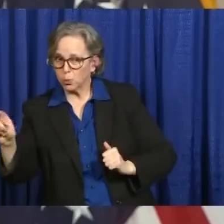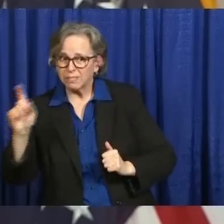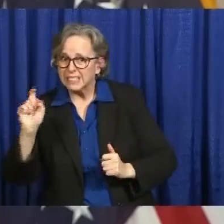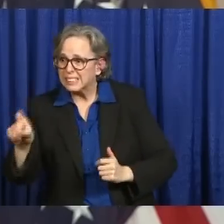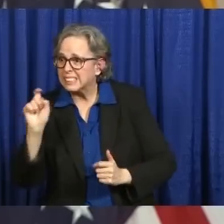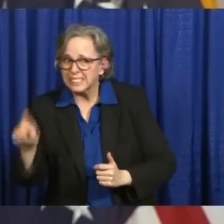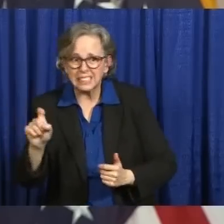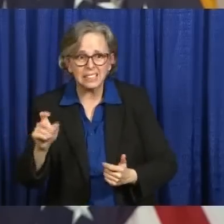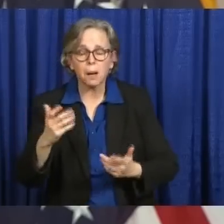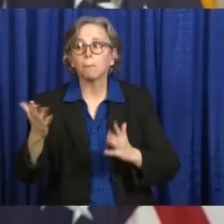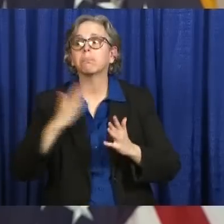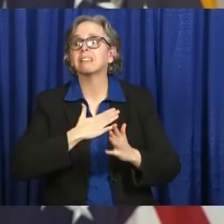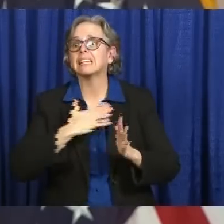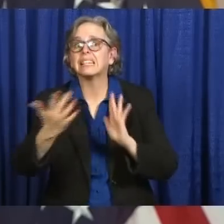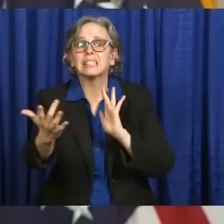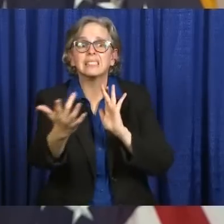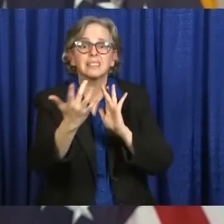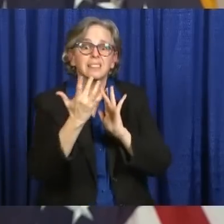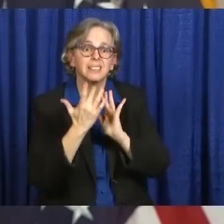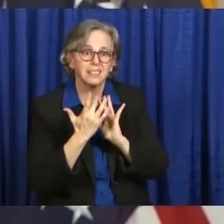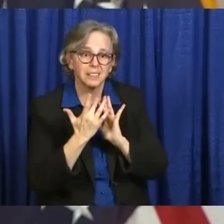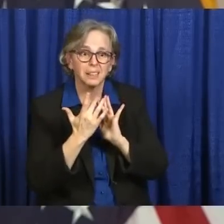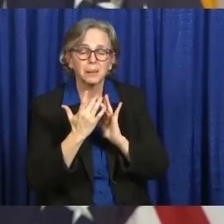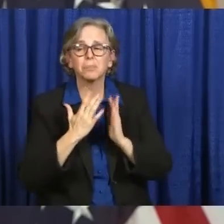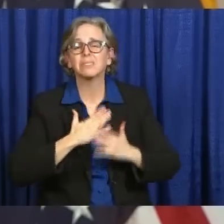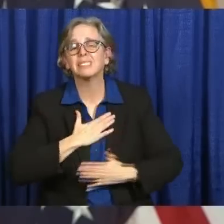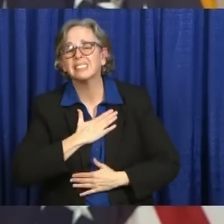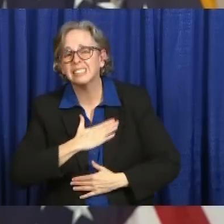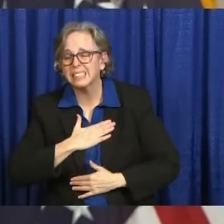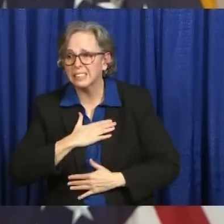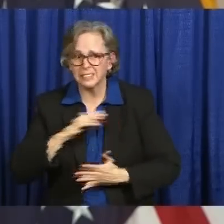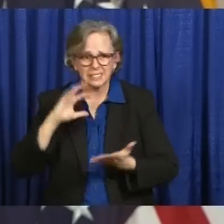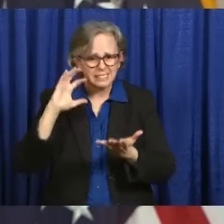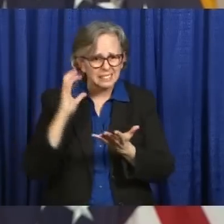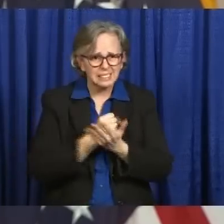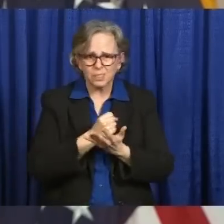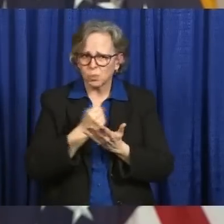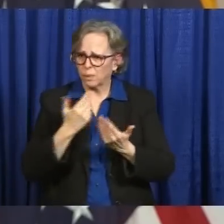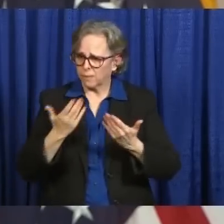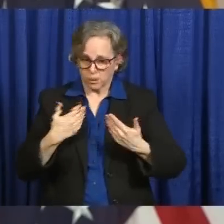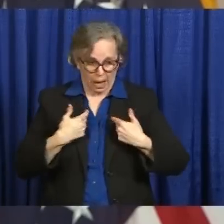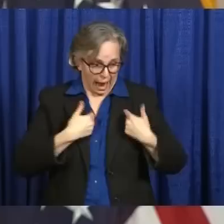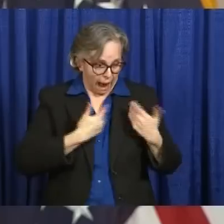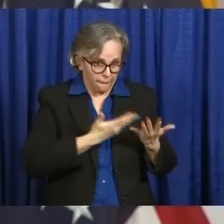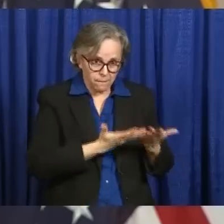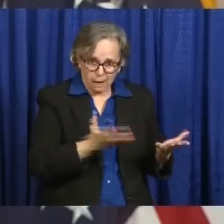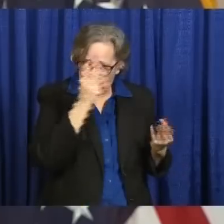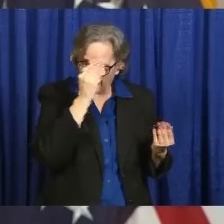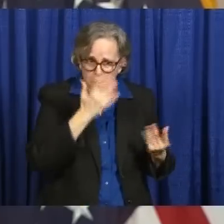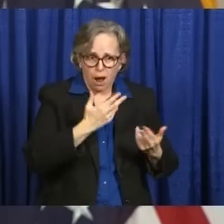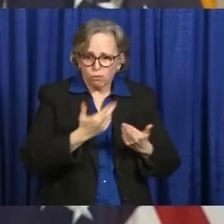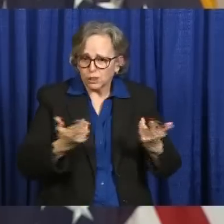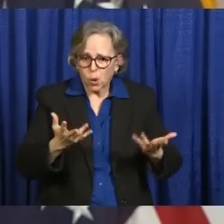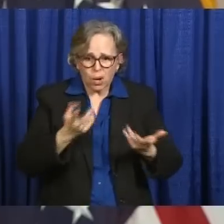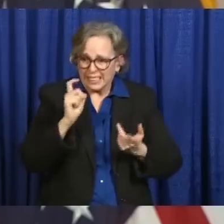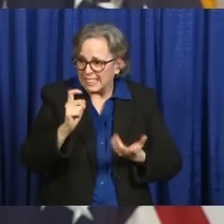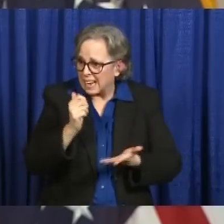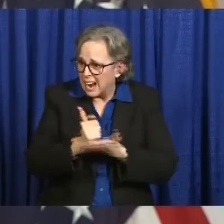PEOPLE MIGHT BE FEELING. IF HOME IS HARD FOR YOU RIGHT NOW BECAUSE MAYBE YOU DON'T HAVE ENOUGH FOOD OR YOU ARE NOT IN A SAFE ENVIRONMENT, IT'S IMPORTANT TO REACH OUT FOR HELP. THERE ARE FOOD PANTRIES AND